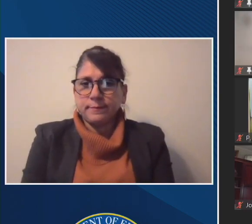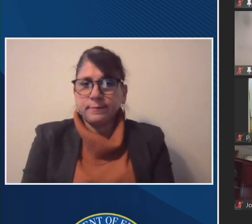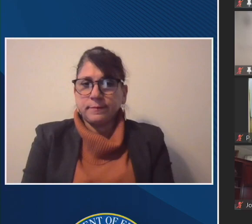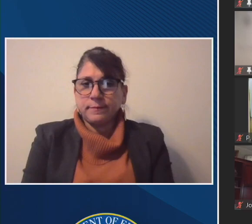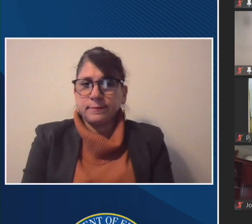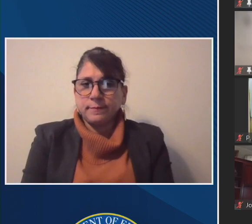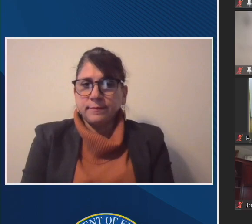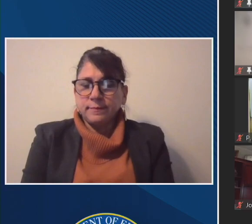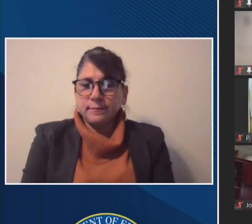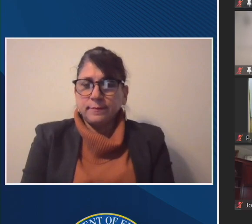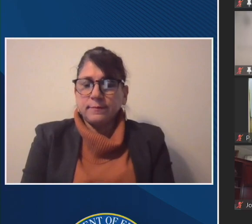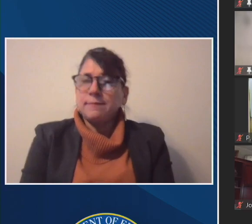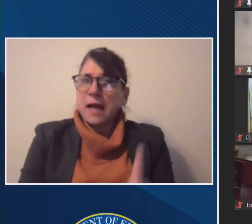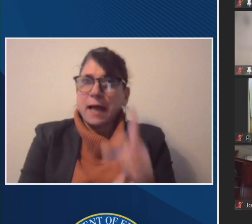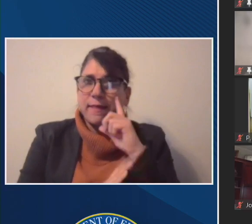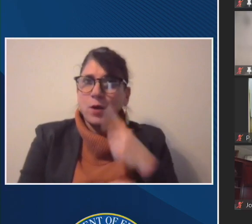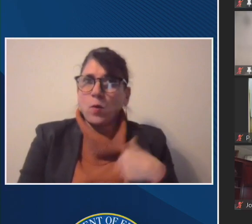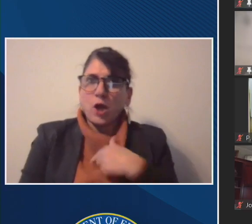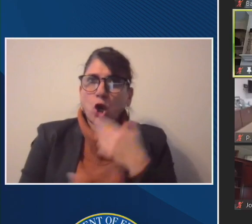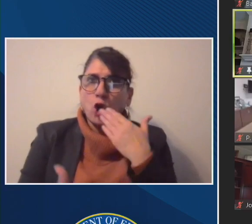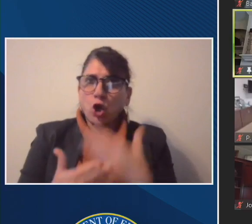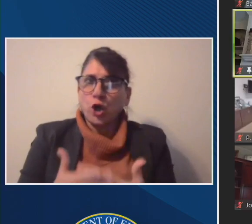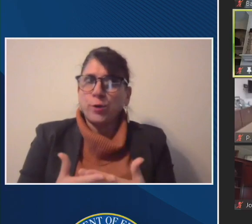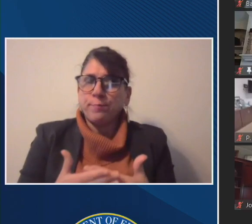I think we're good. Yep. Okay.